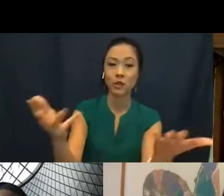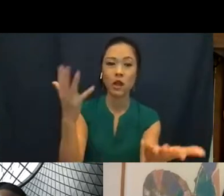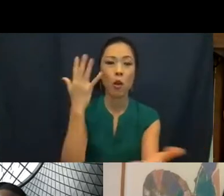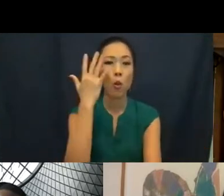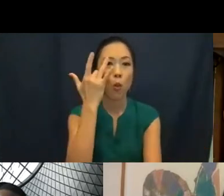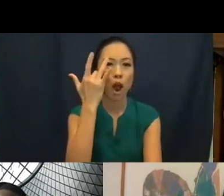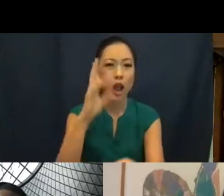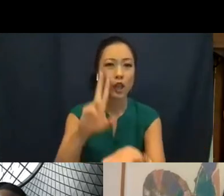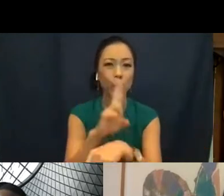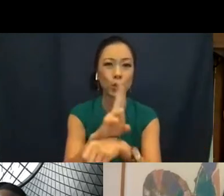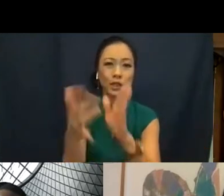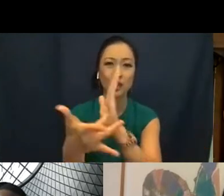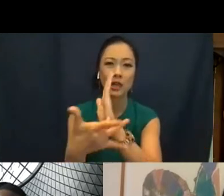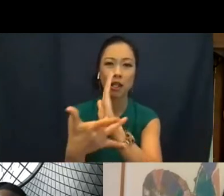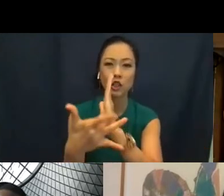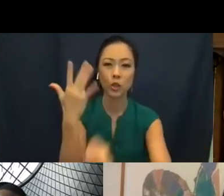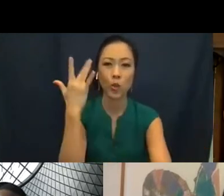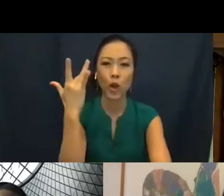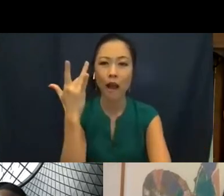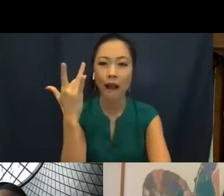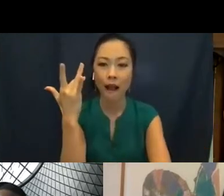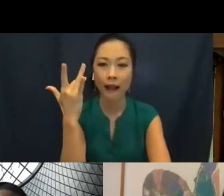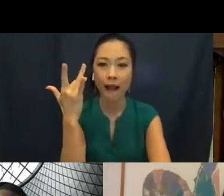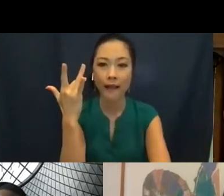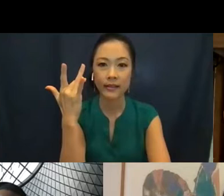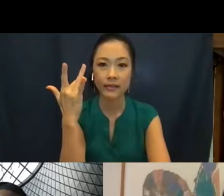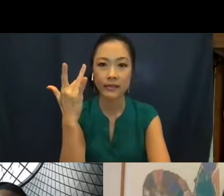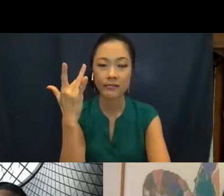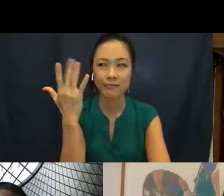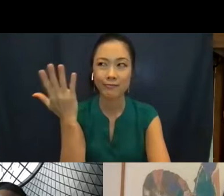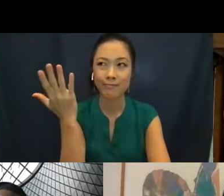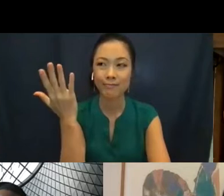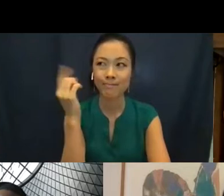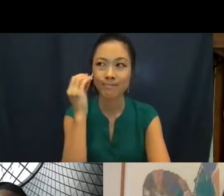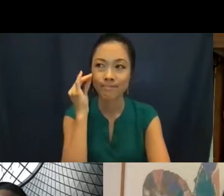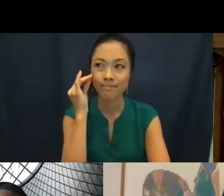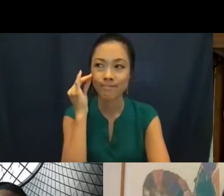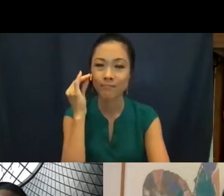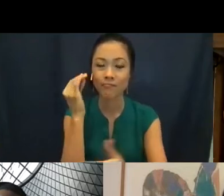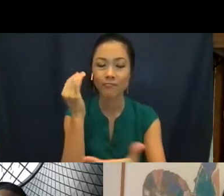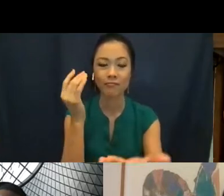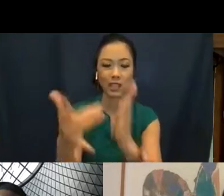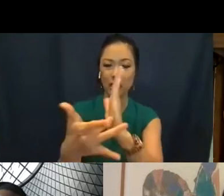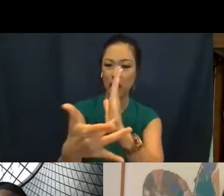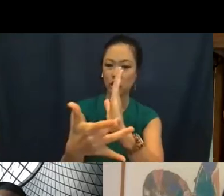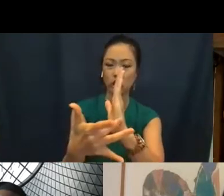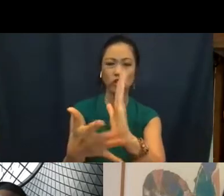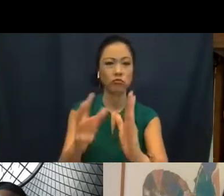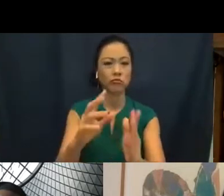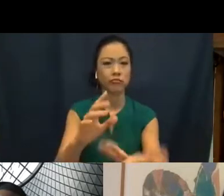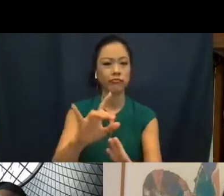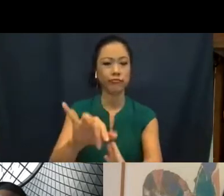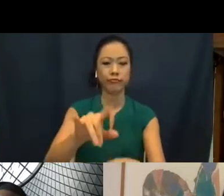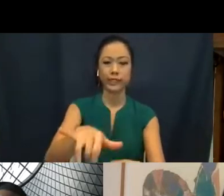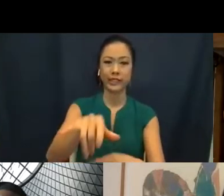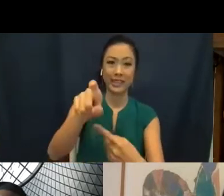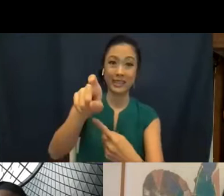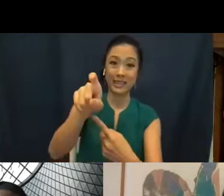and really think about it, really clearly when it is necessary, when is it just a gadget,